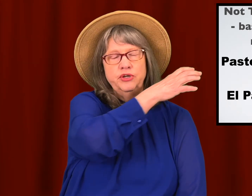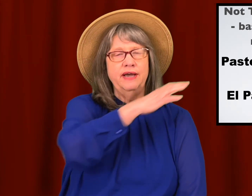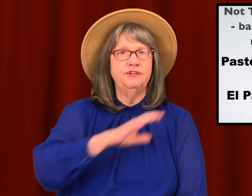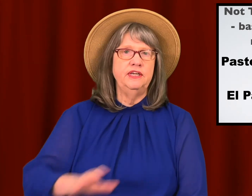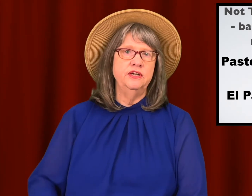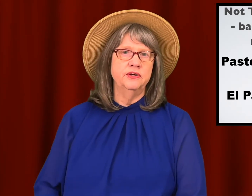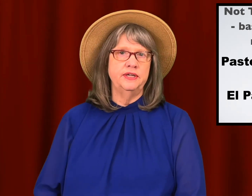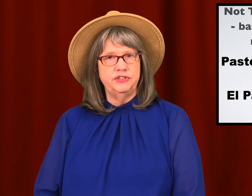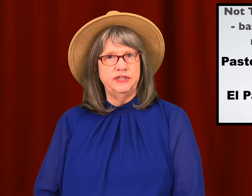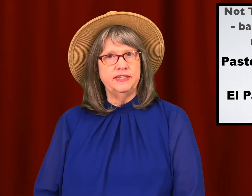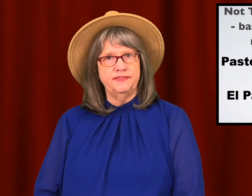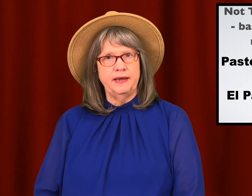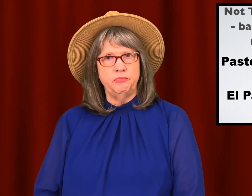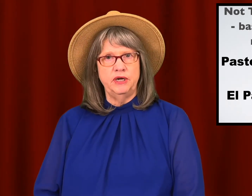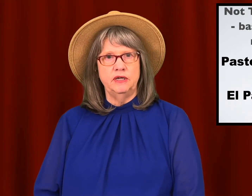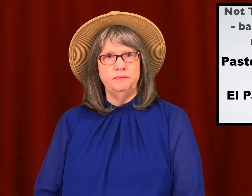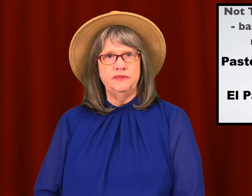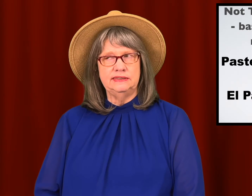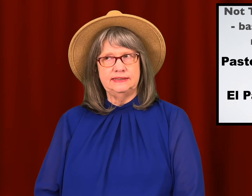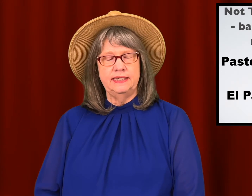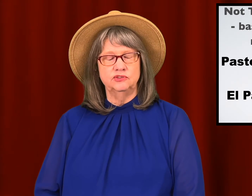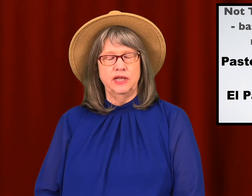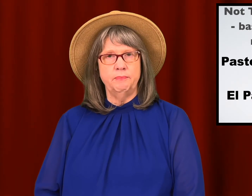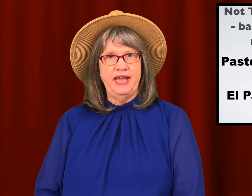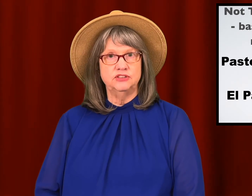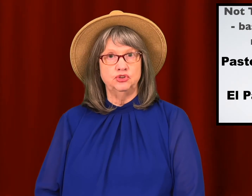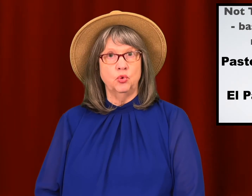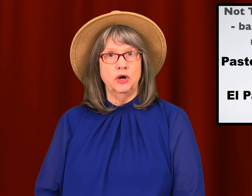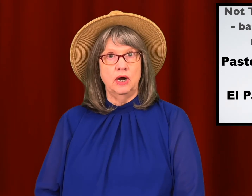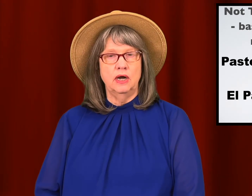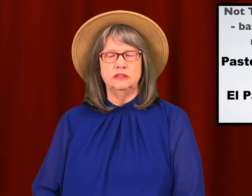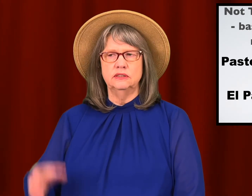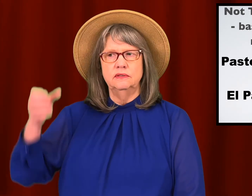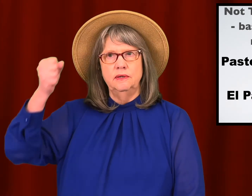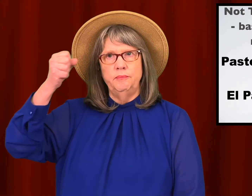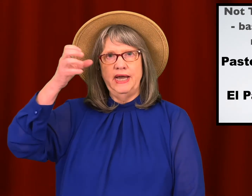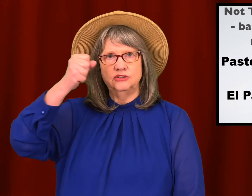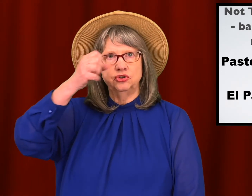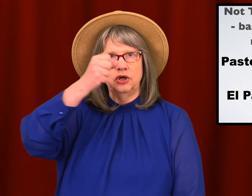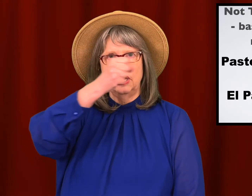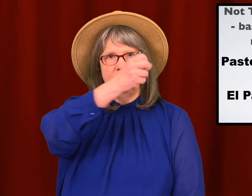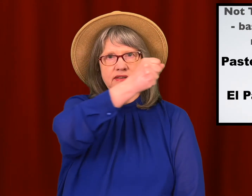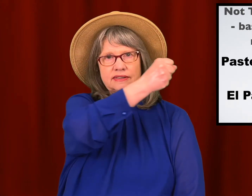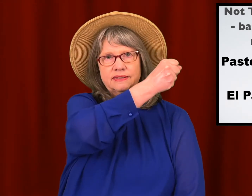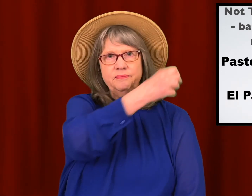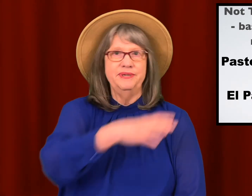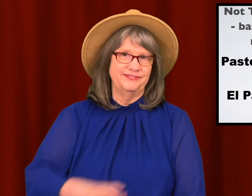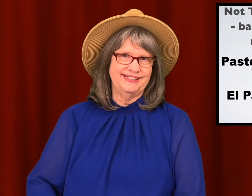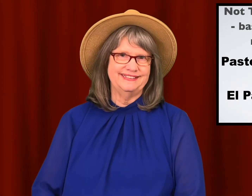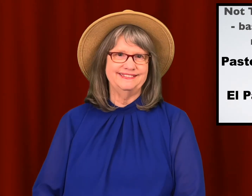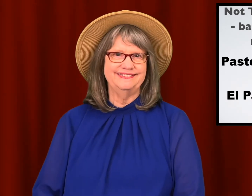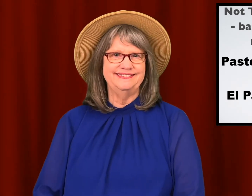have to hear it to get that pun. It sounds like "past your eyes". Pasteurized milk.